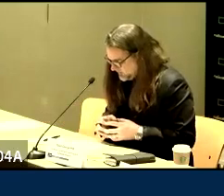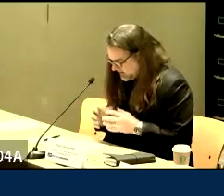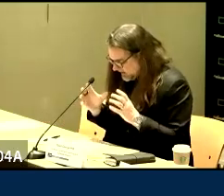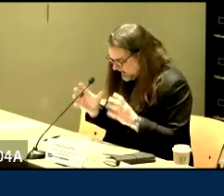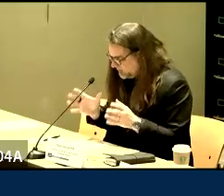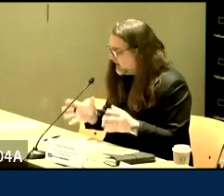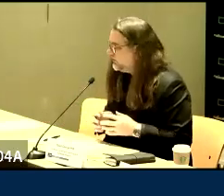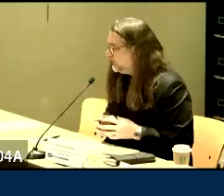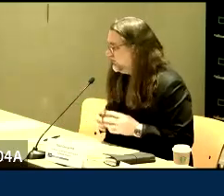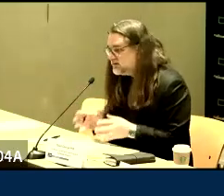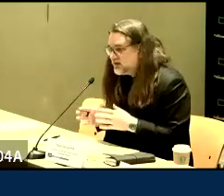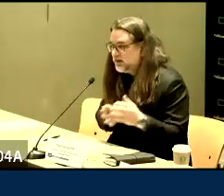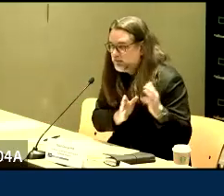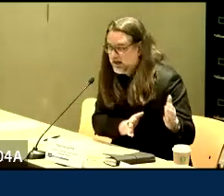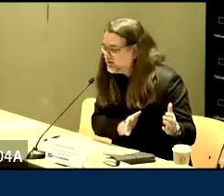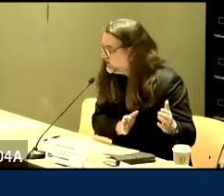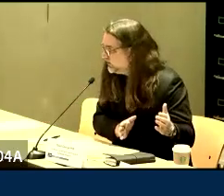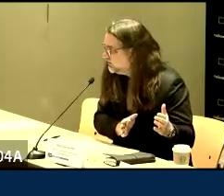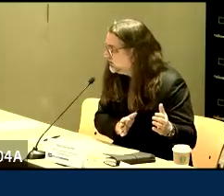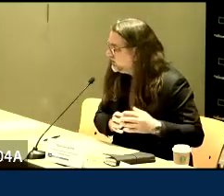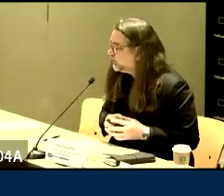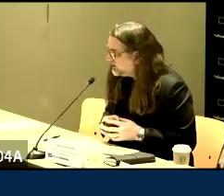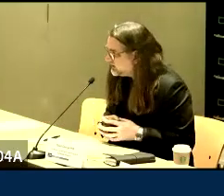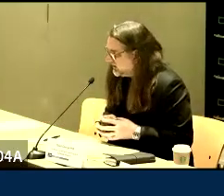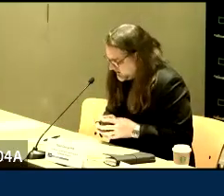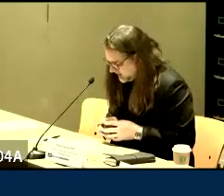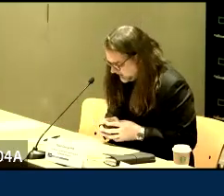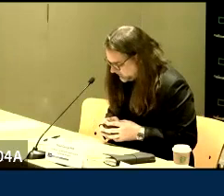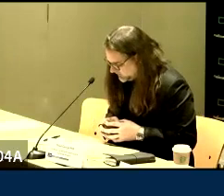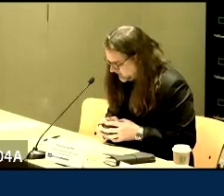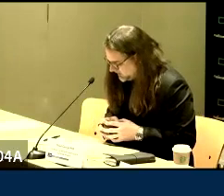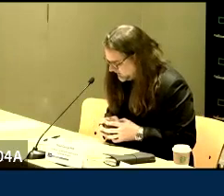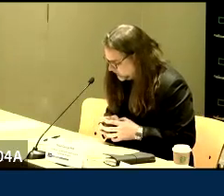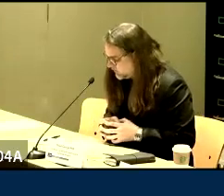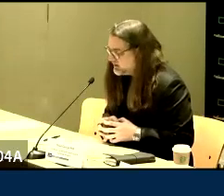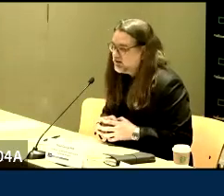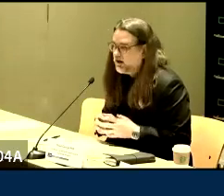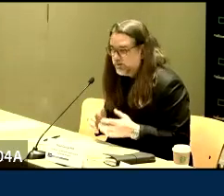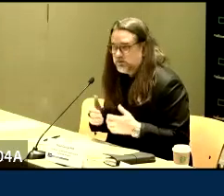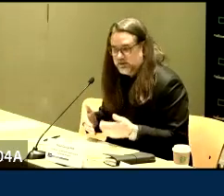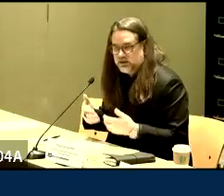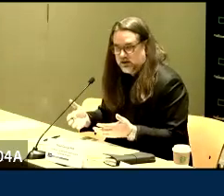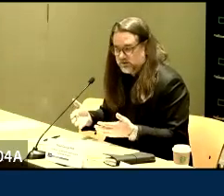And about this time last year, the president came out and requested a $100 million